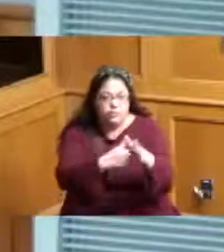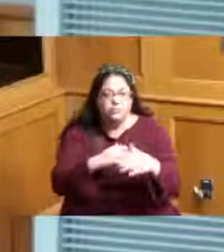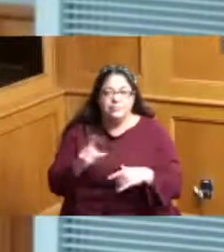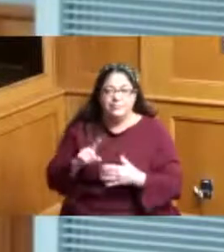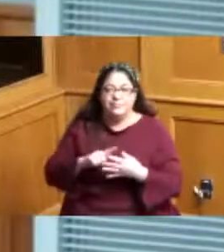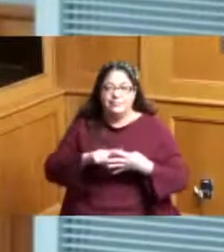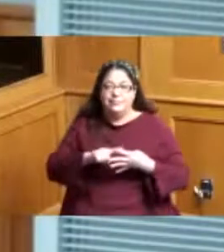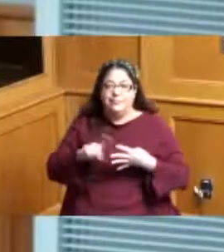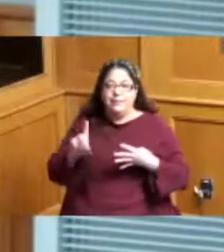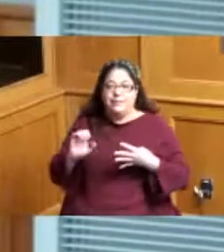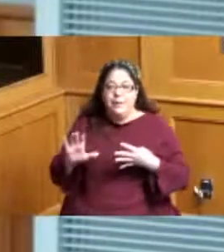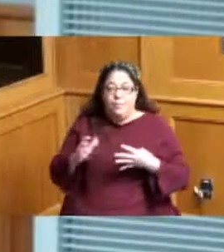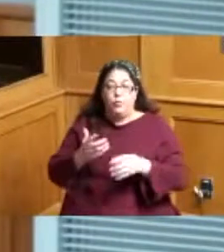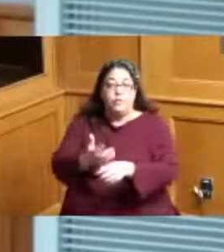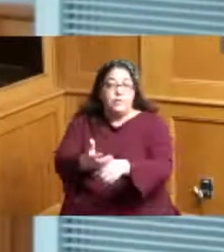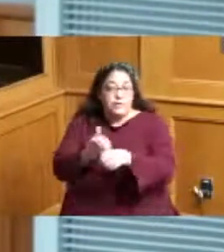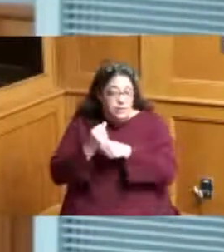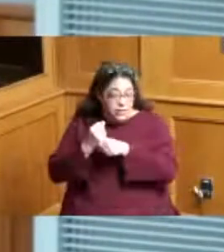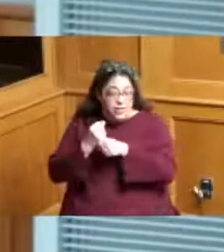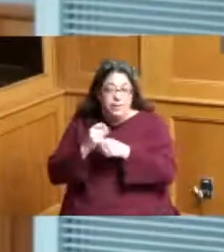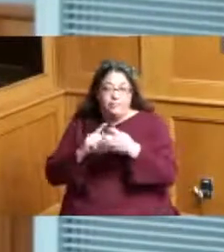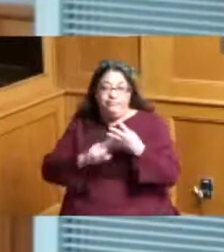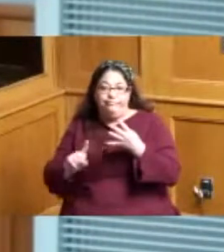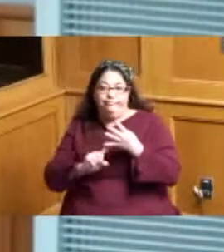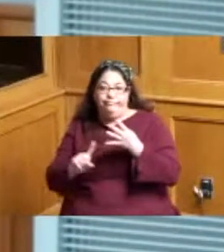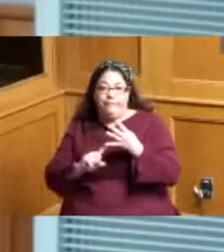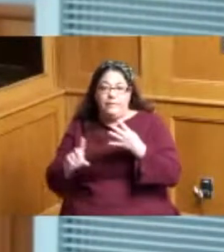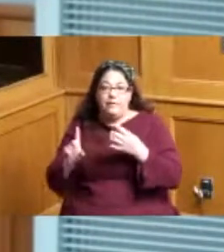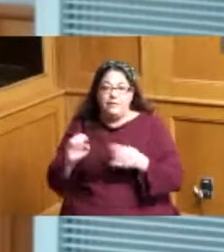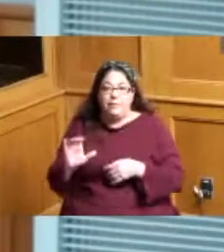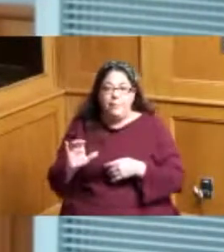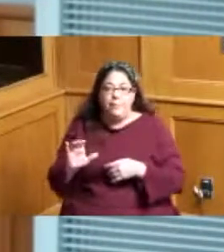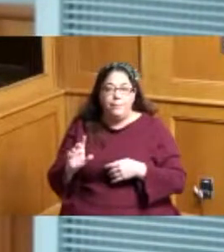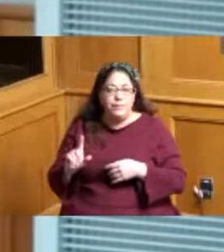they were received at the end of December I believe they were due December 27th